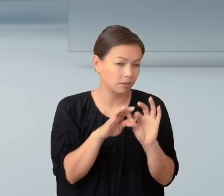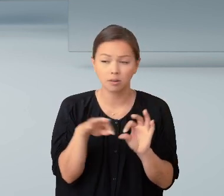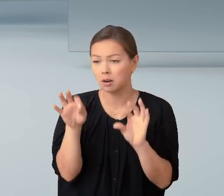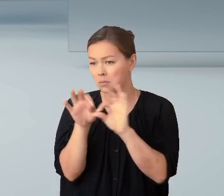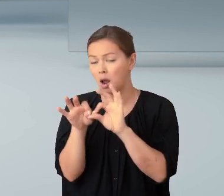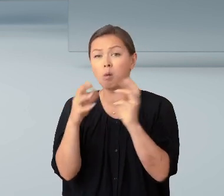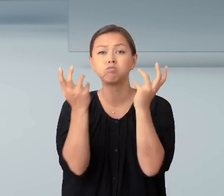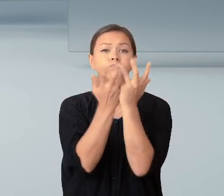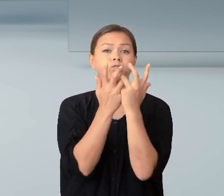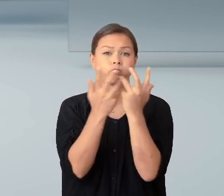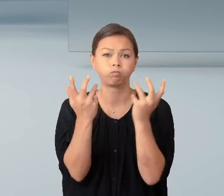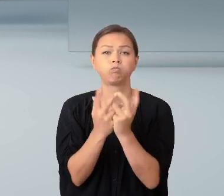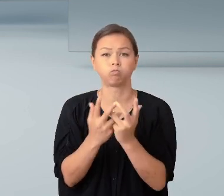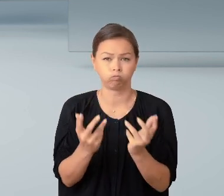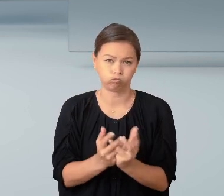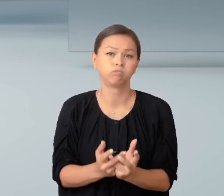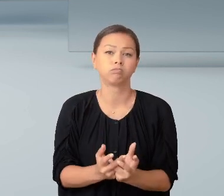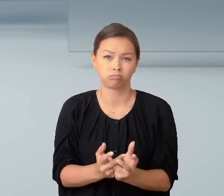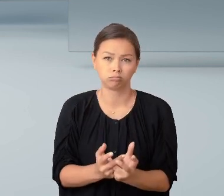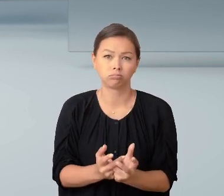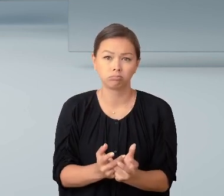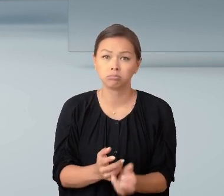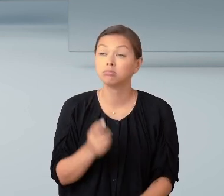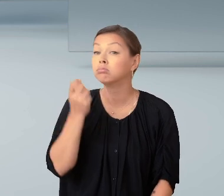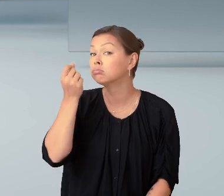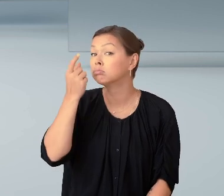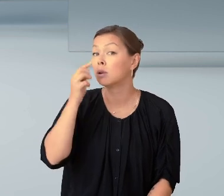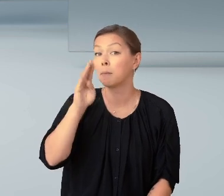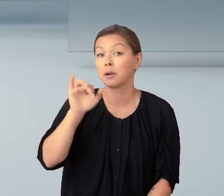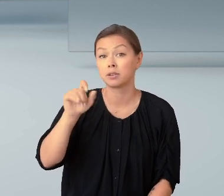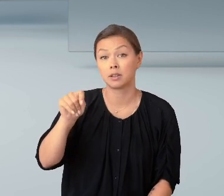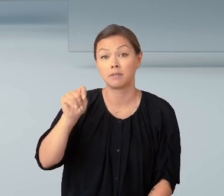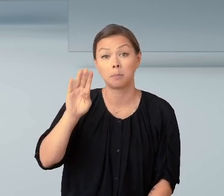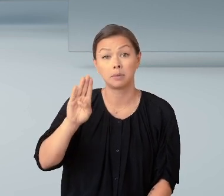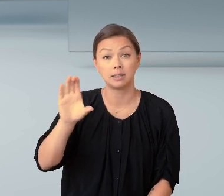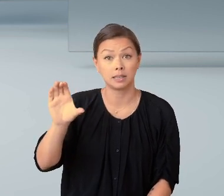match up. And Microsoft in Business Central has had this for years